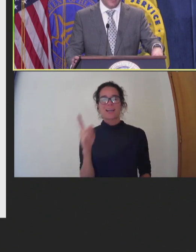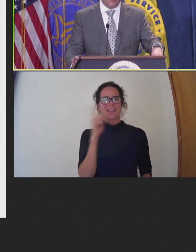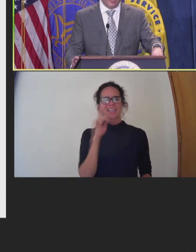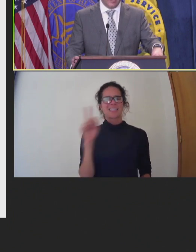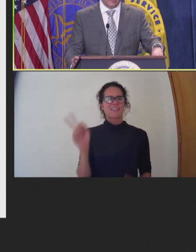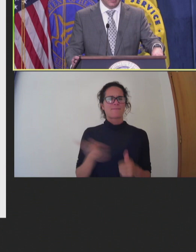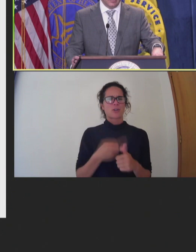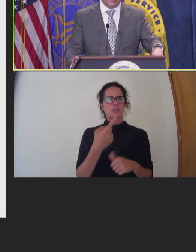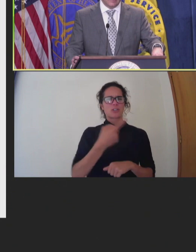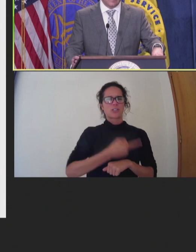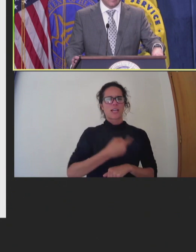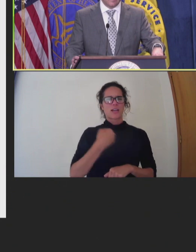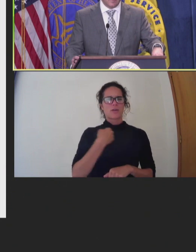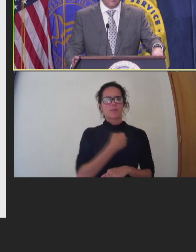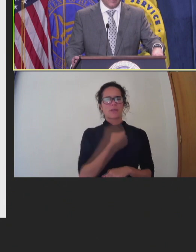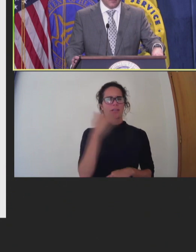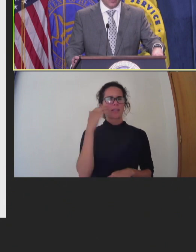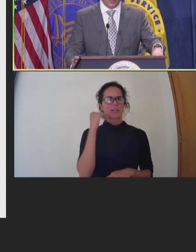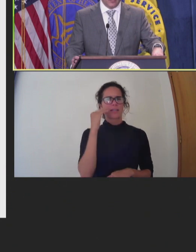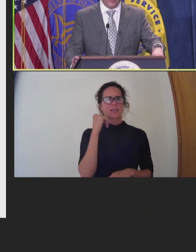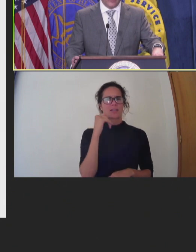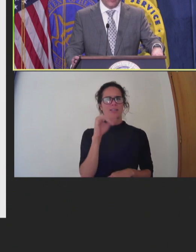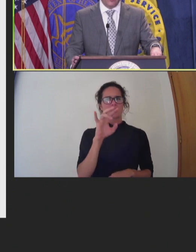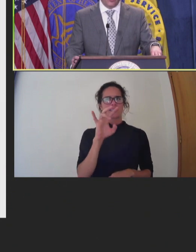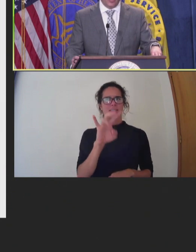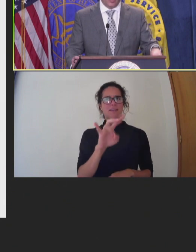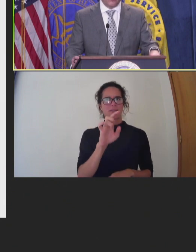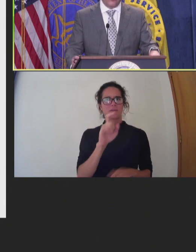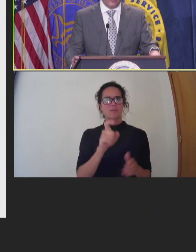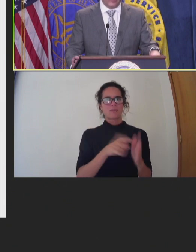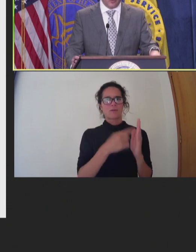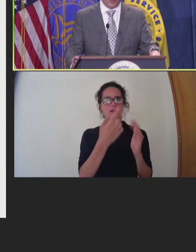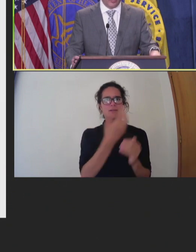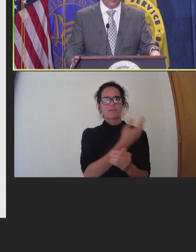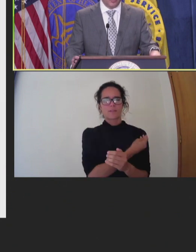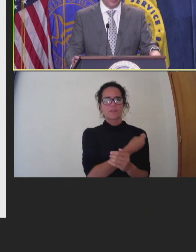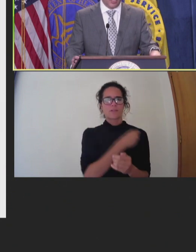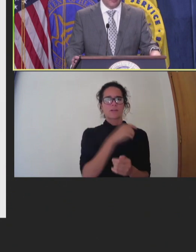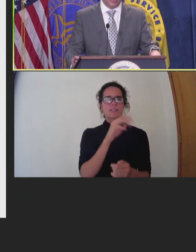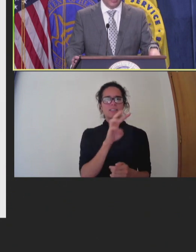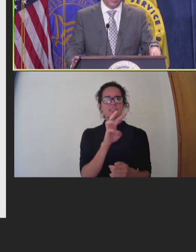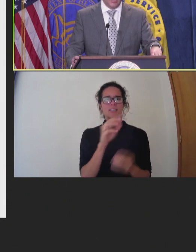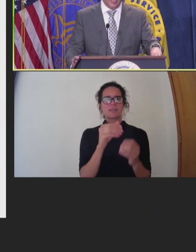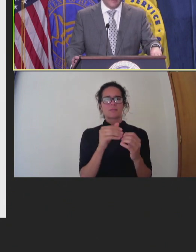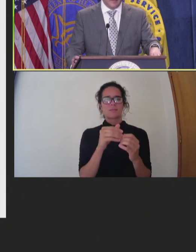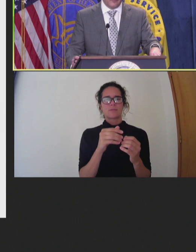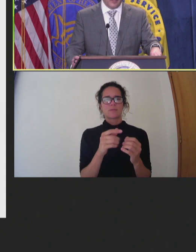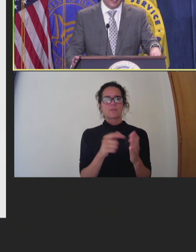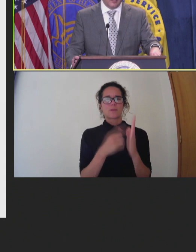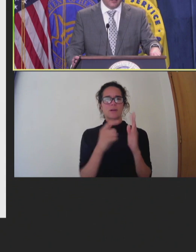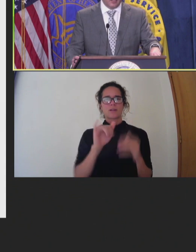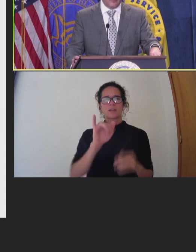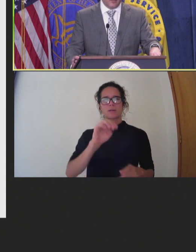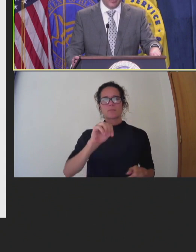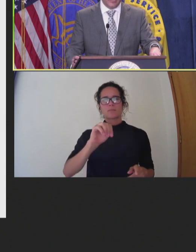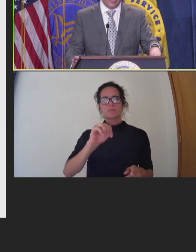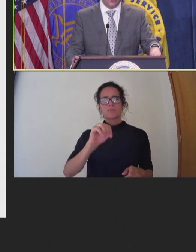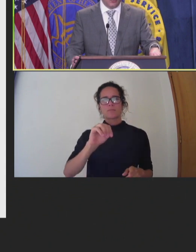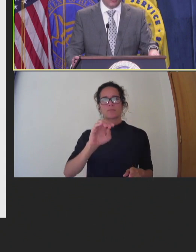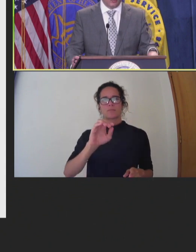we had seven that required vaccination, another six that required immune globulin. And then the second time, we had eight children